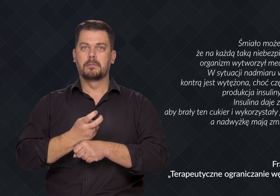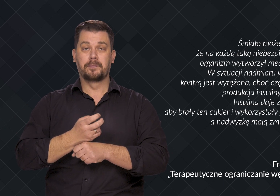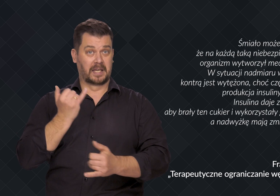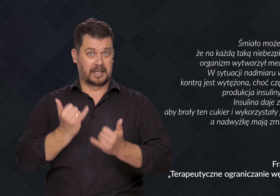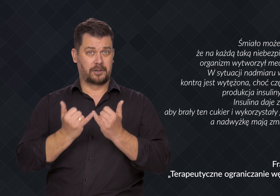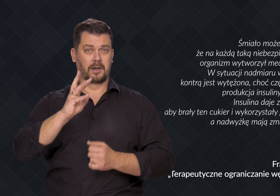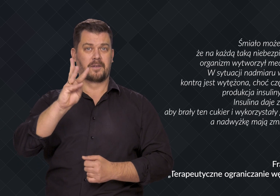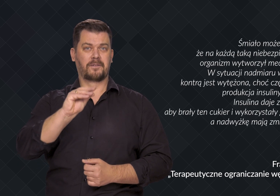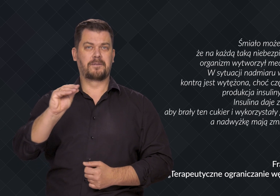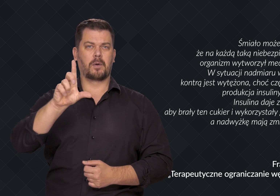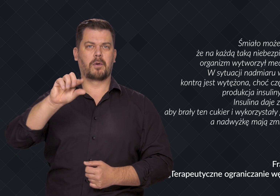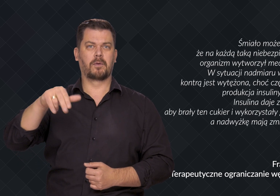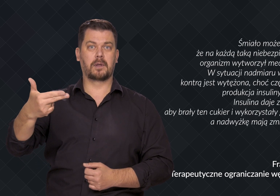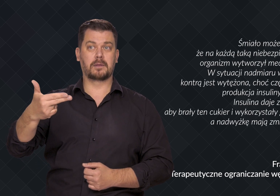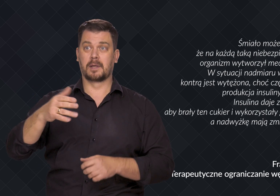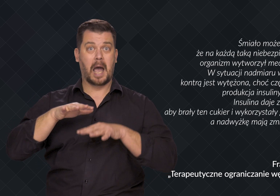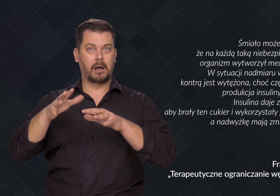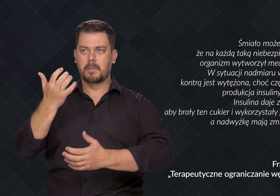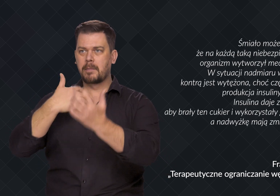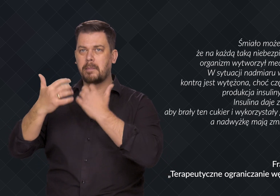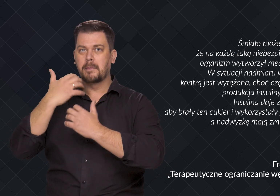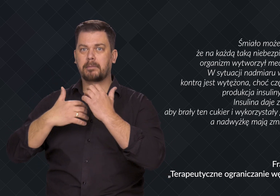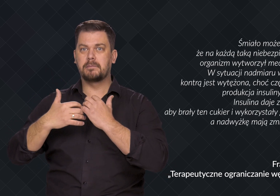In the case of carbohydrate excess,